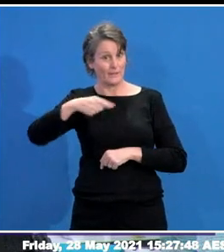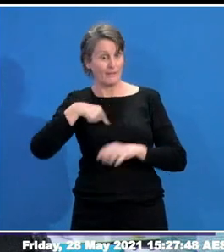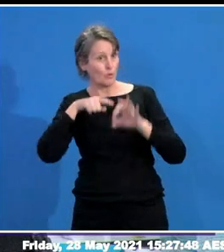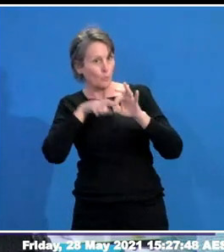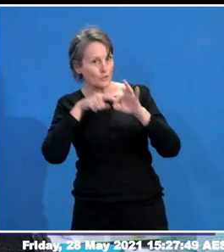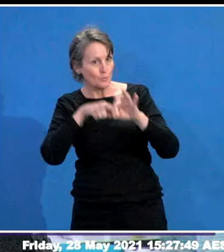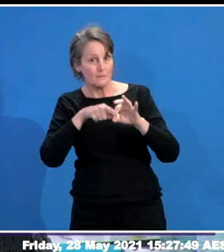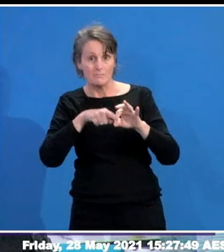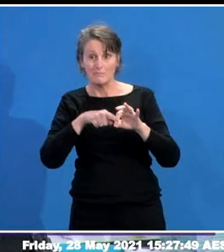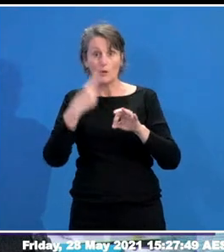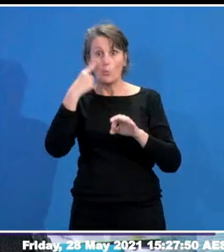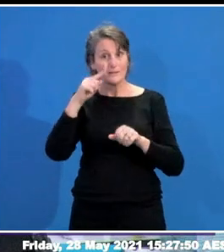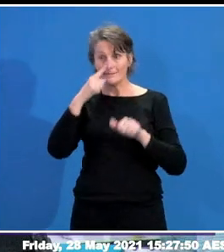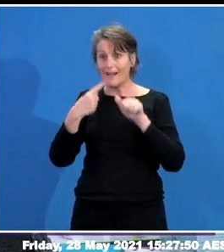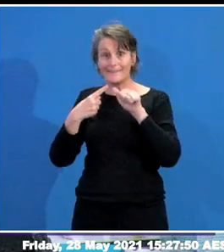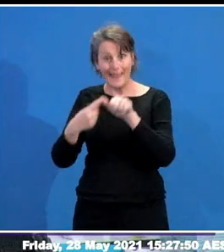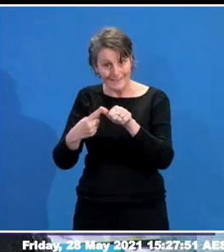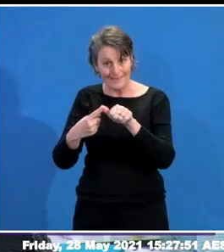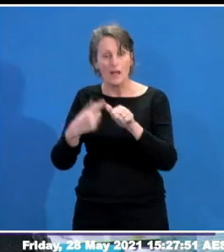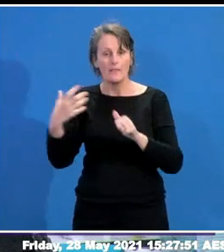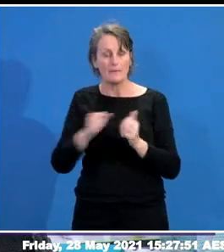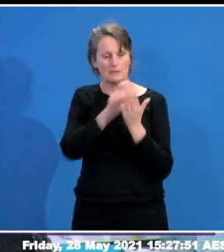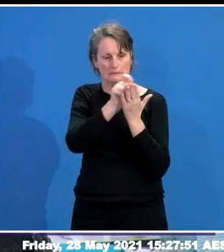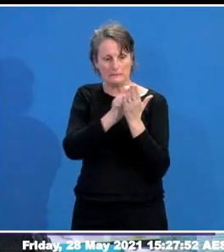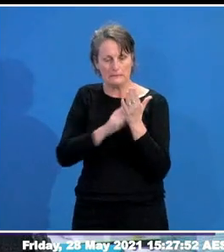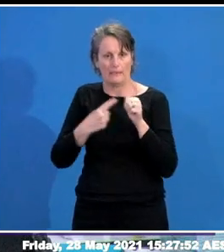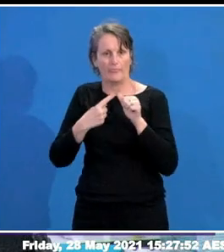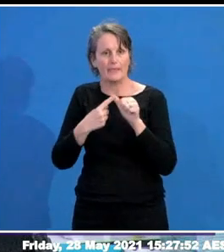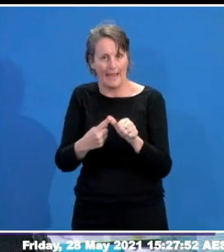provide his or her answers in writing to the Office of the Solicitor Assisting